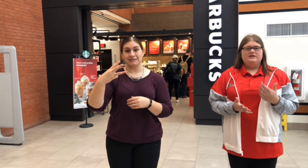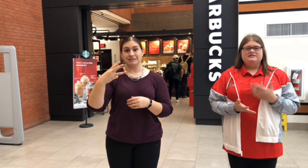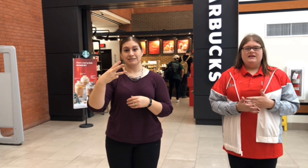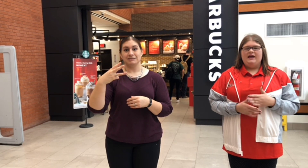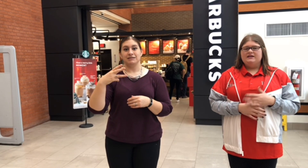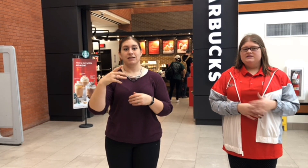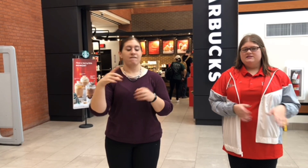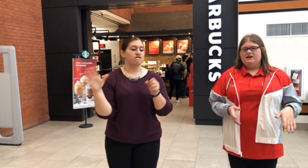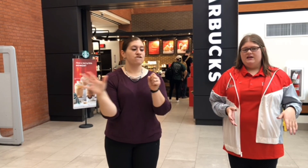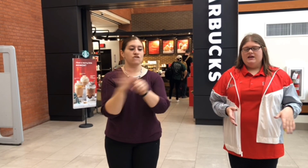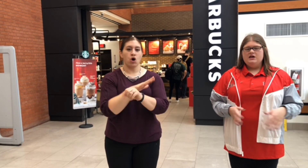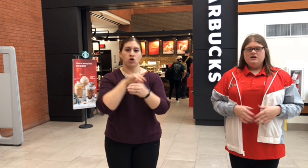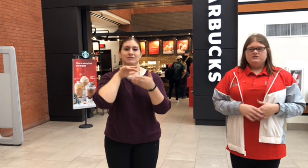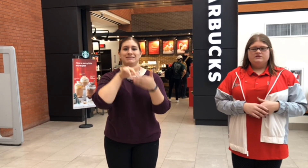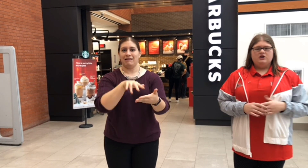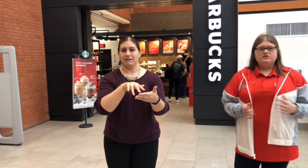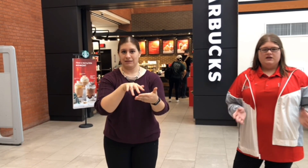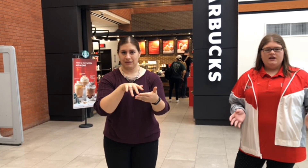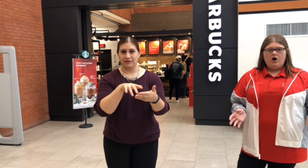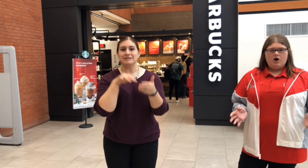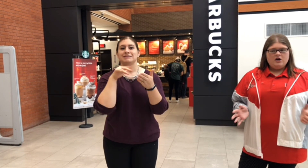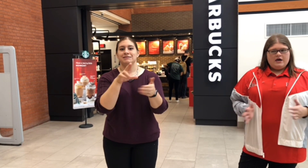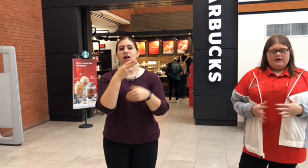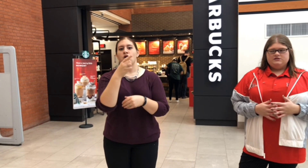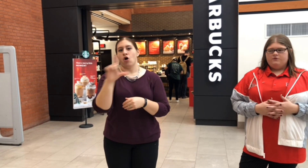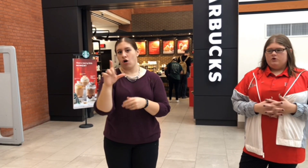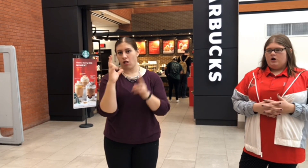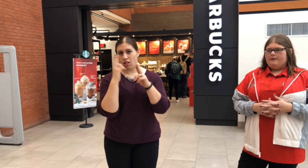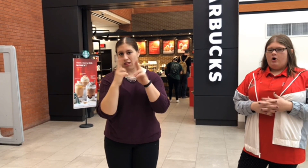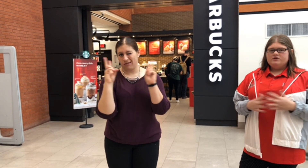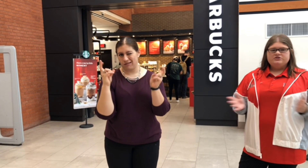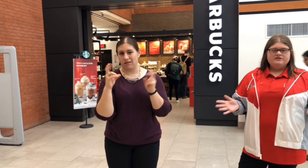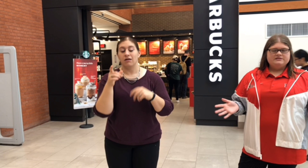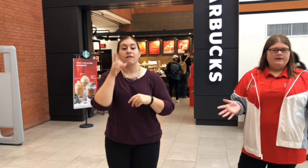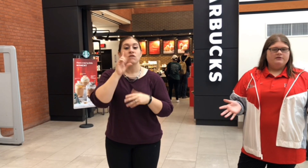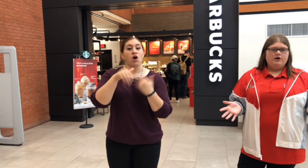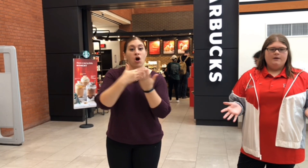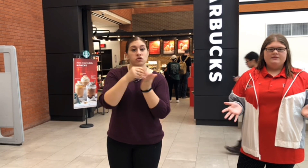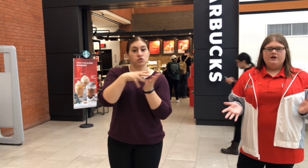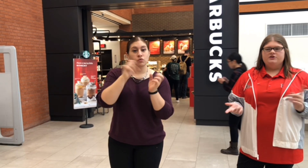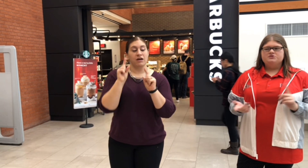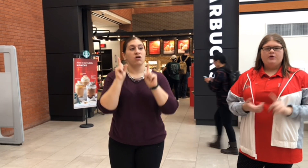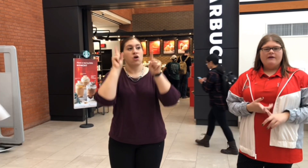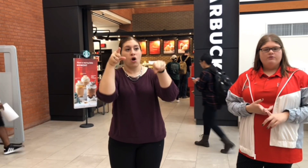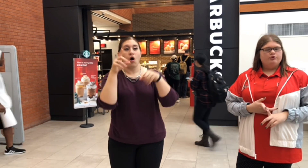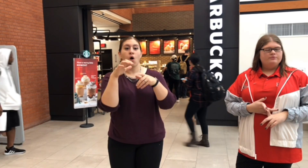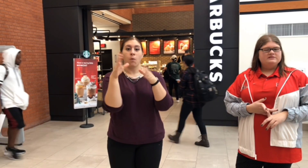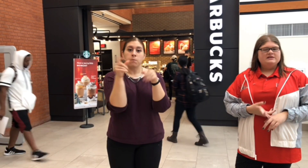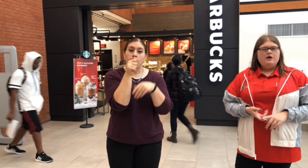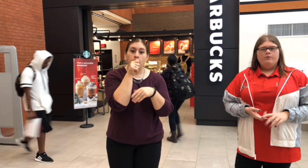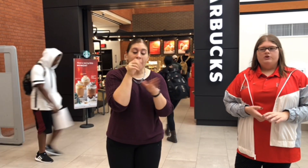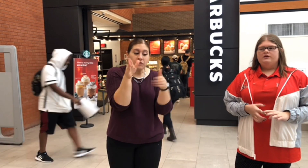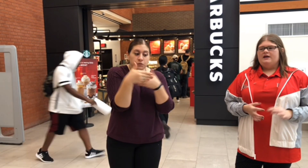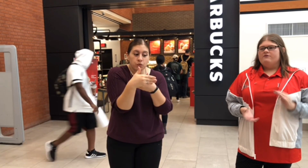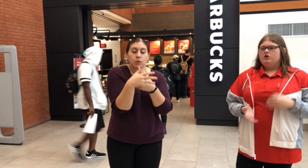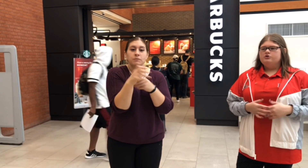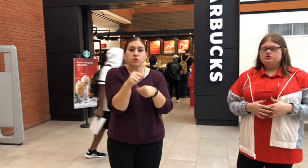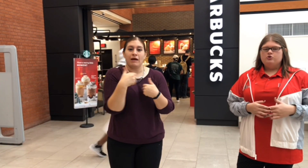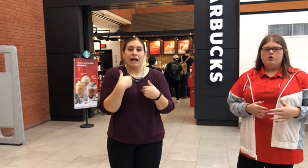that is dedicated to study. So, it's our study hall, it's for all students to be able to go up there. There are private rooms where you can have a closed door